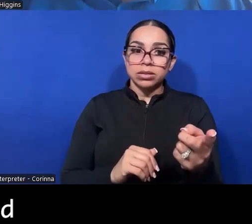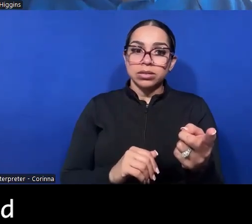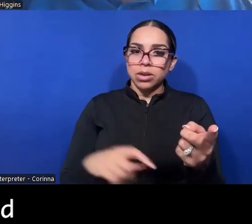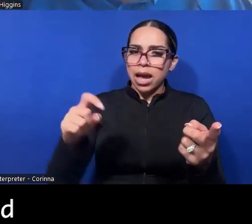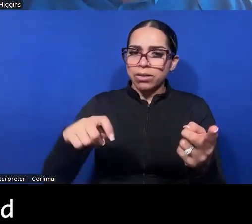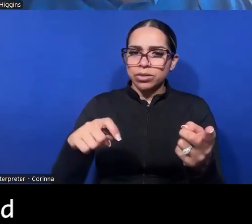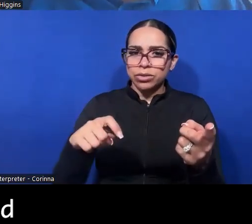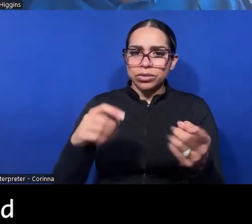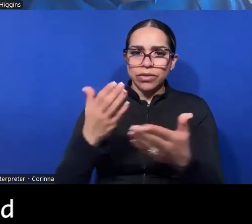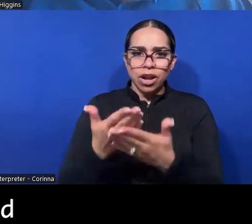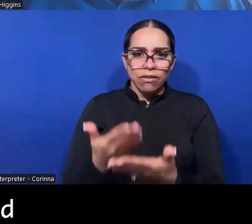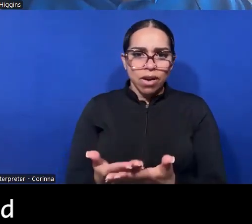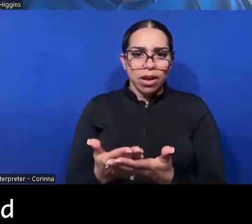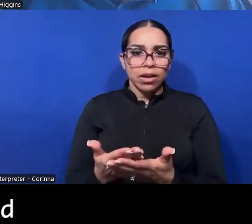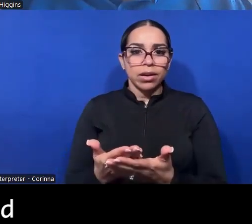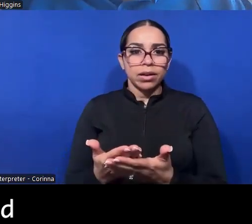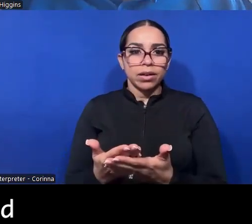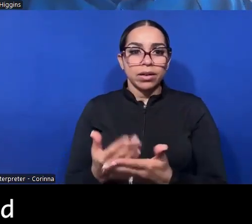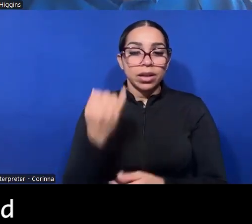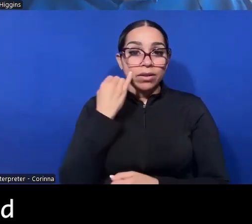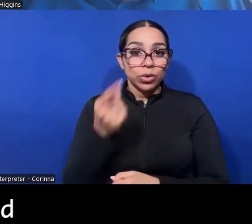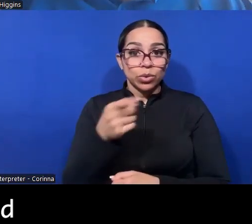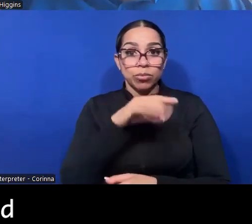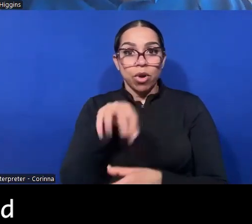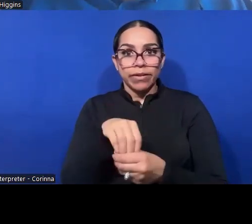if you're on that, modified adjusted gross income Medi-Cal.